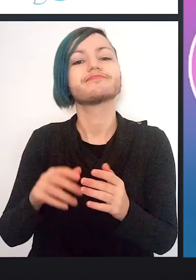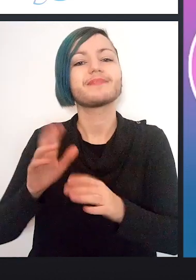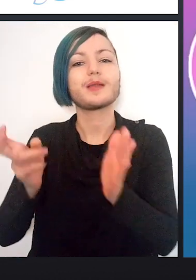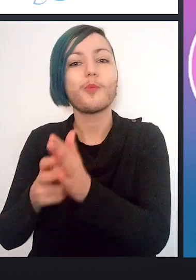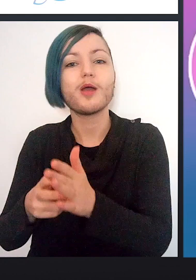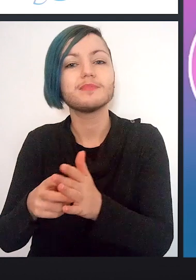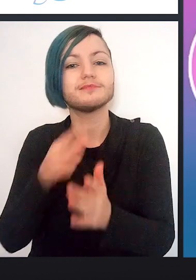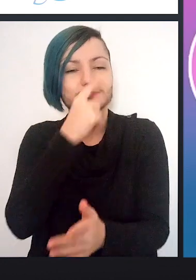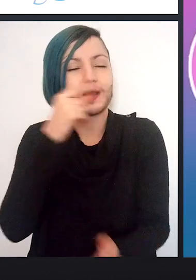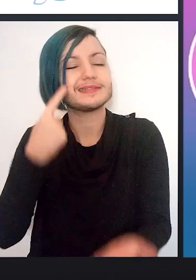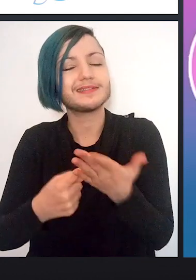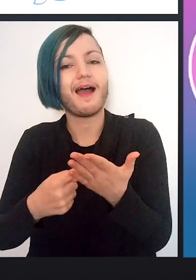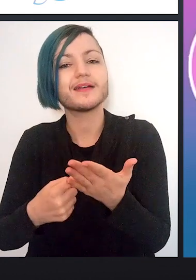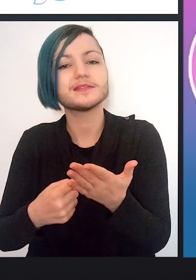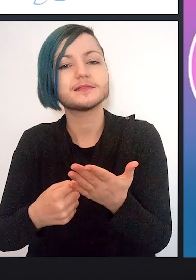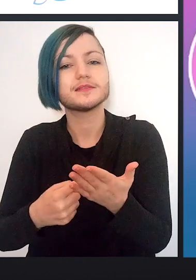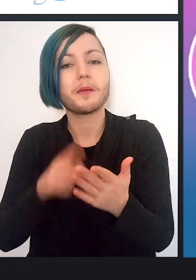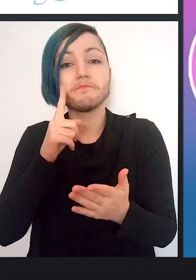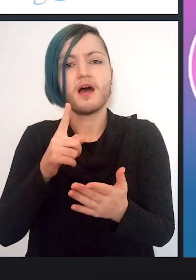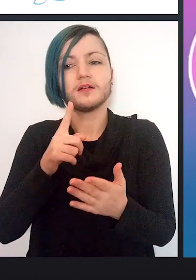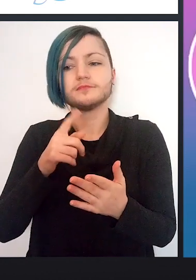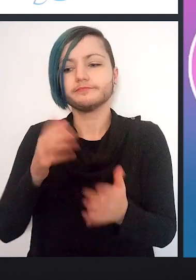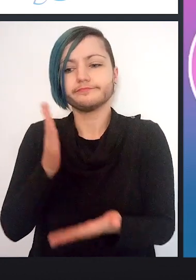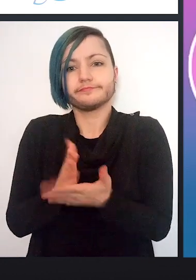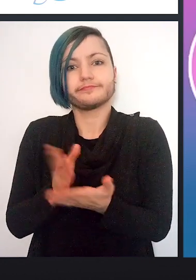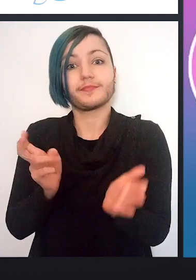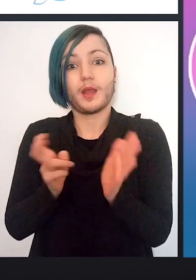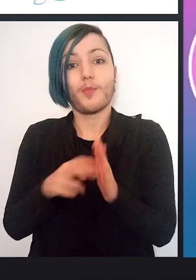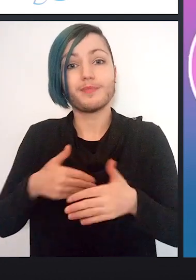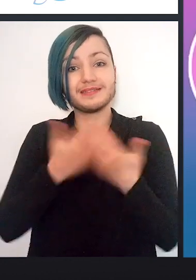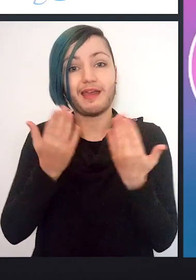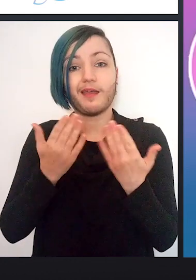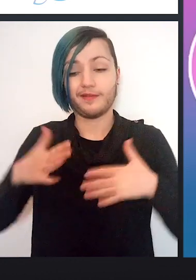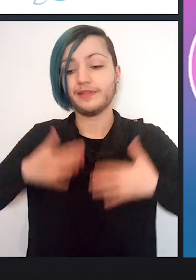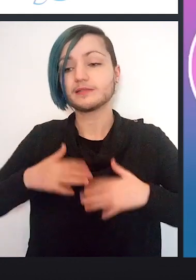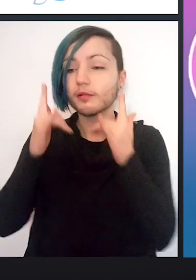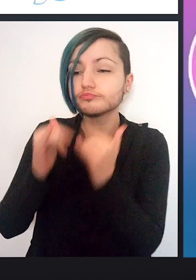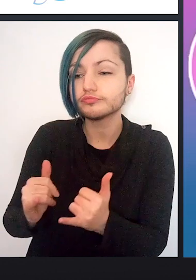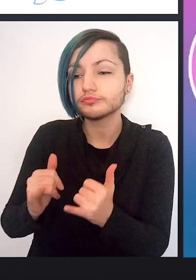So I was quite surprised at the end of the physical examination. He sat down,